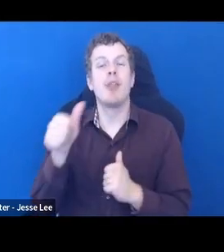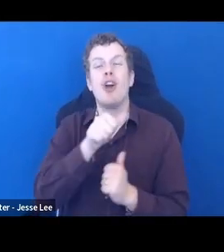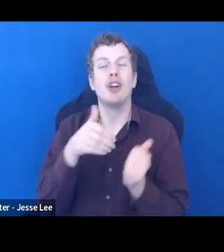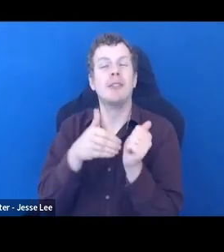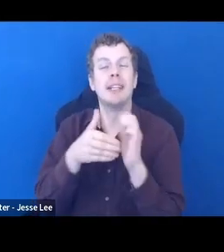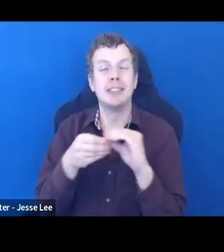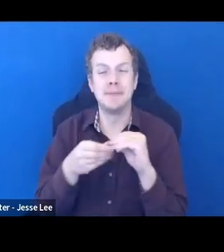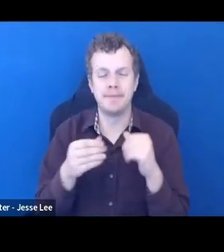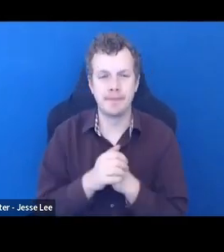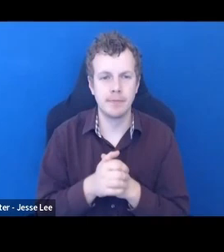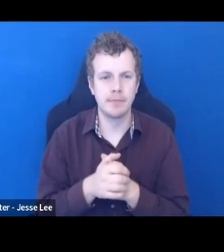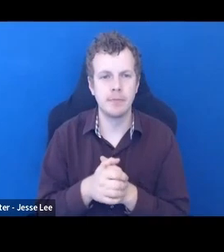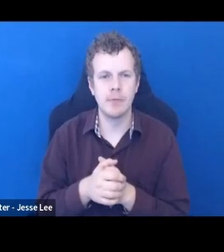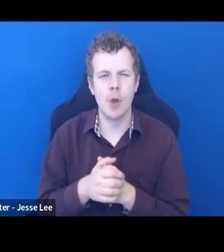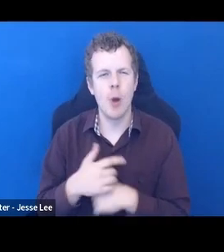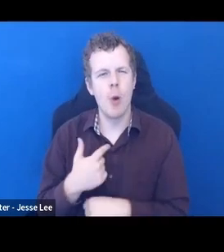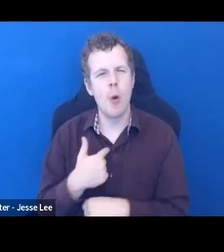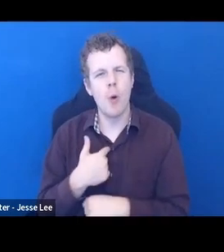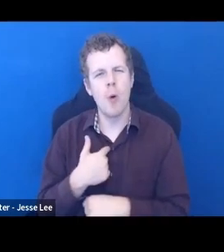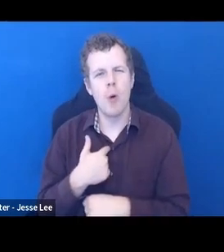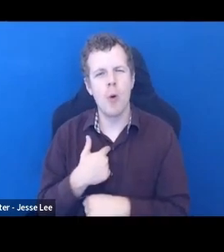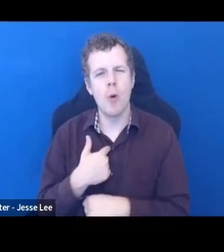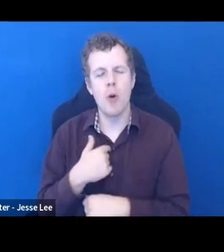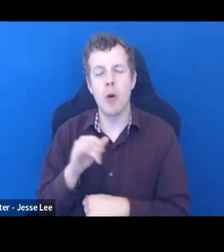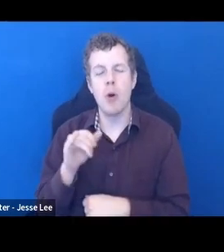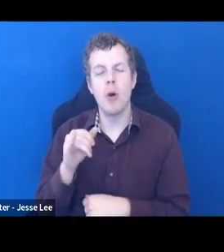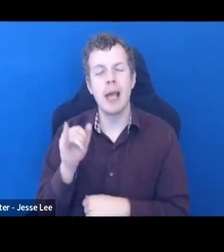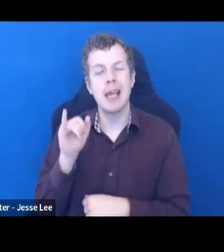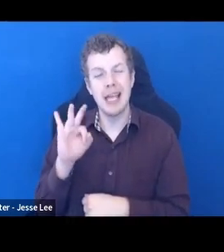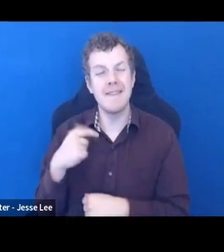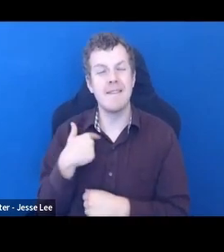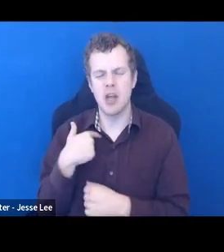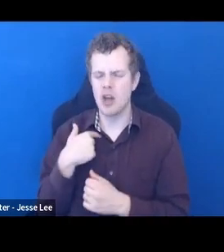If there was a concrete research to say either way what was a better option,